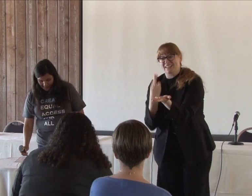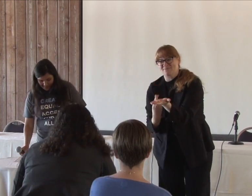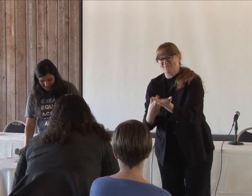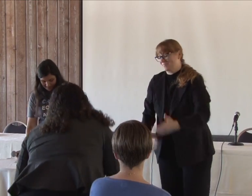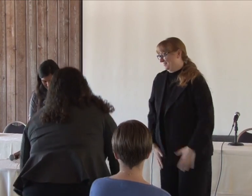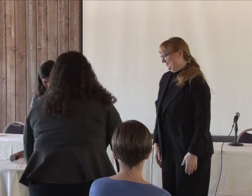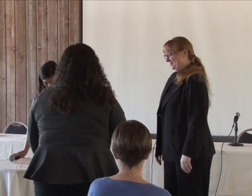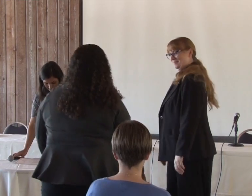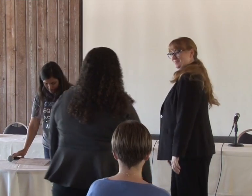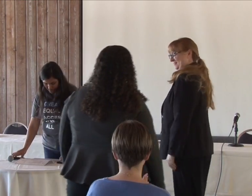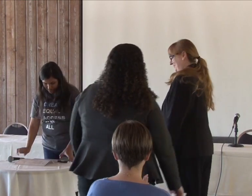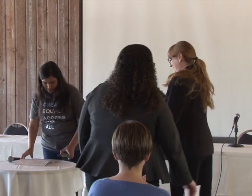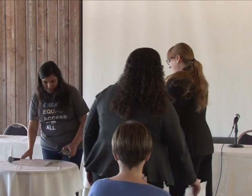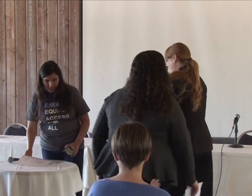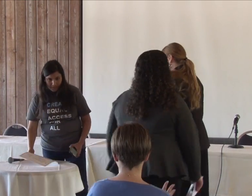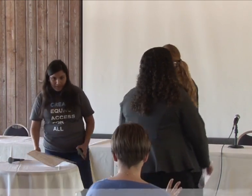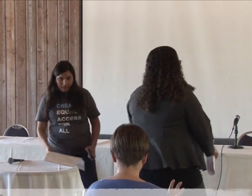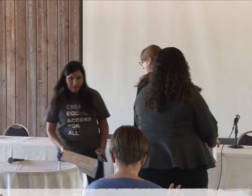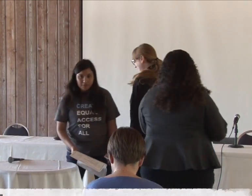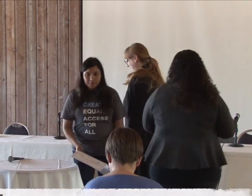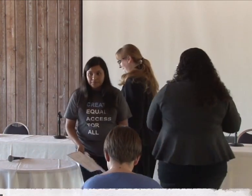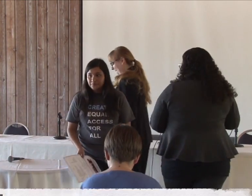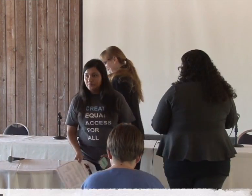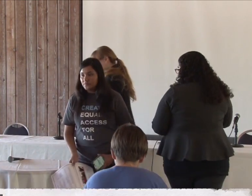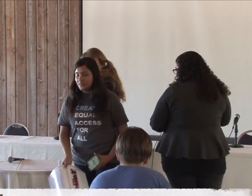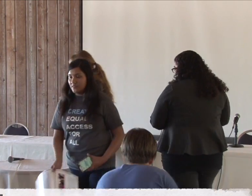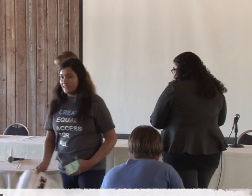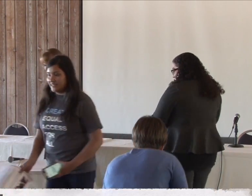So without further adieu, Ranem.